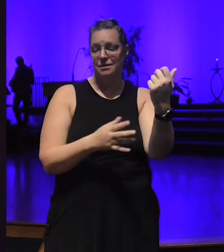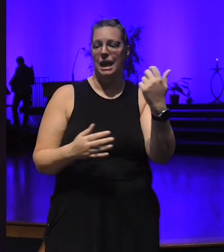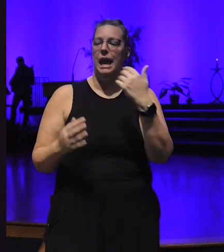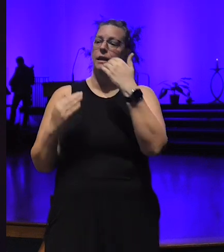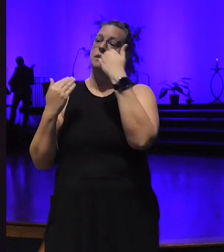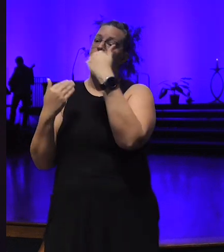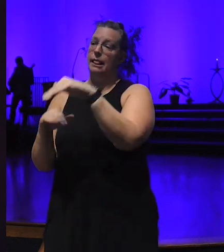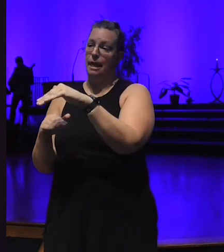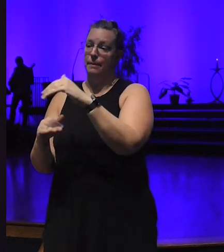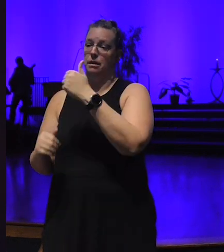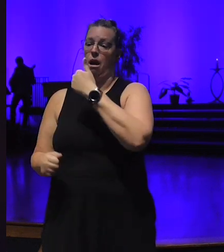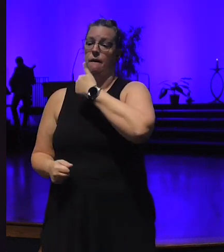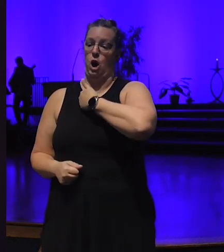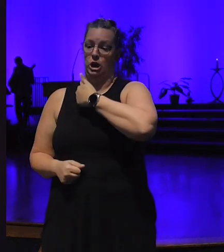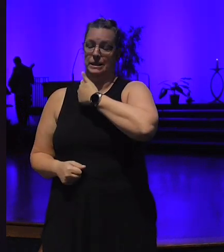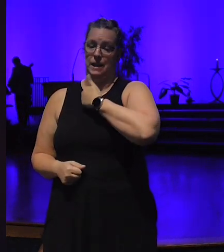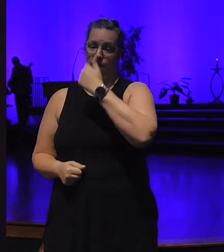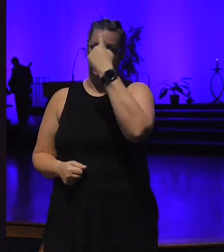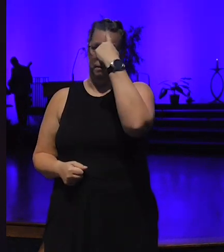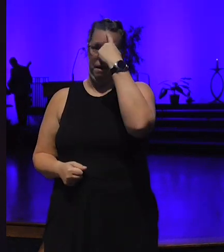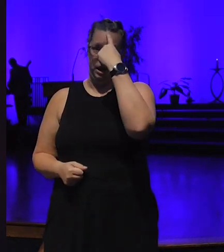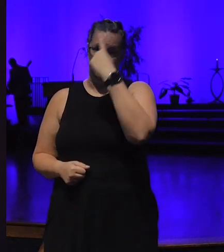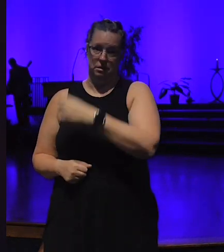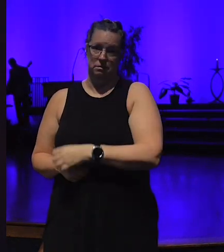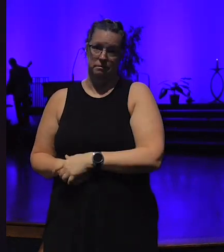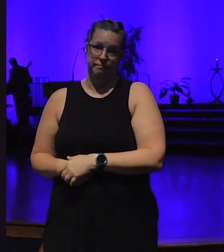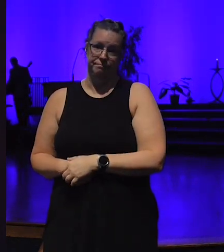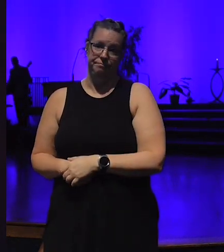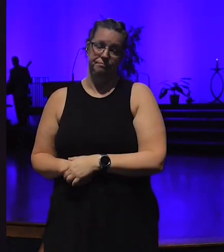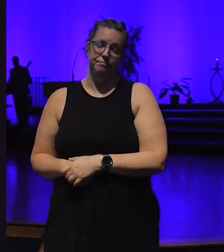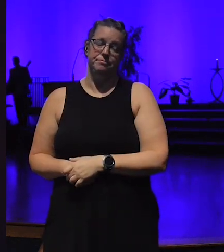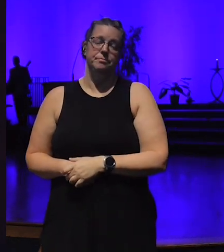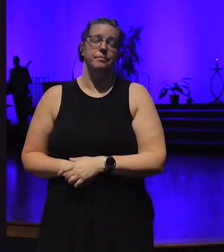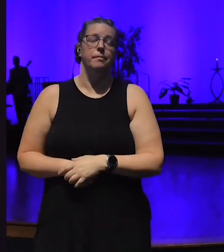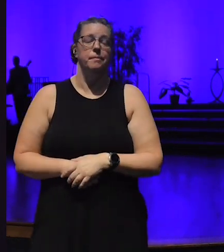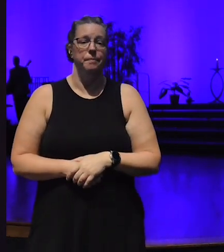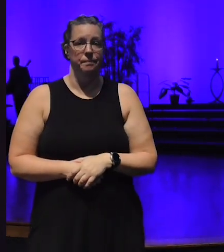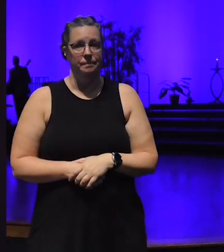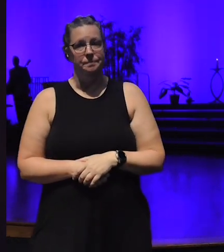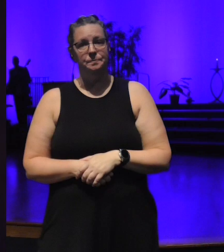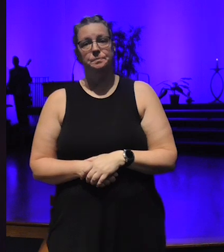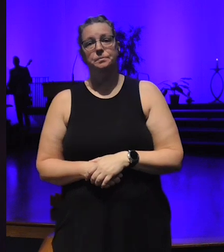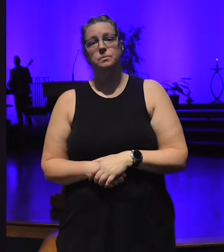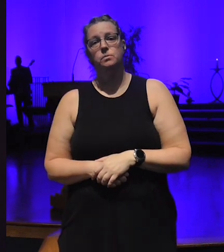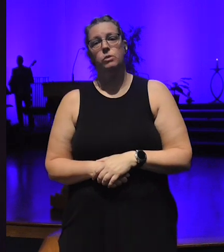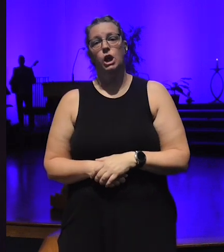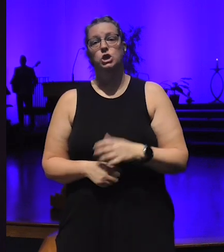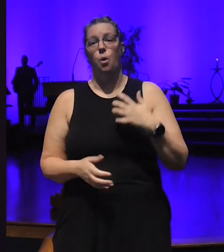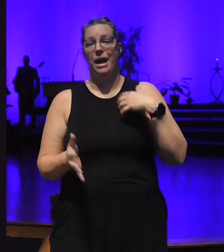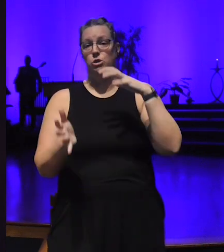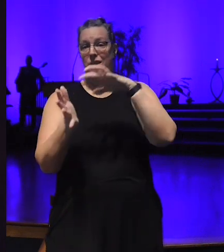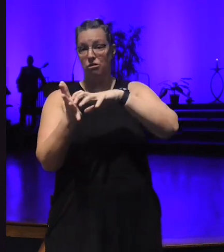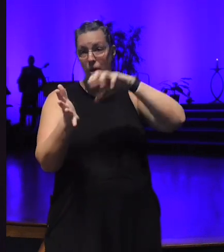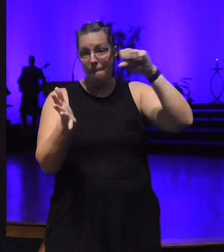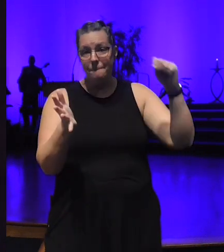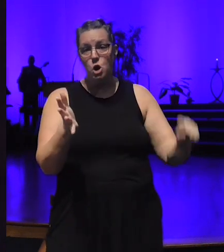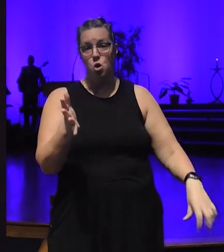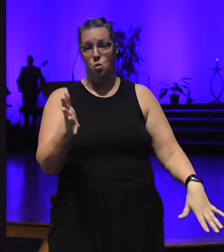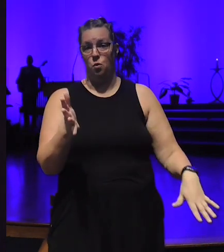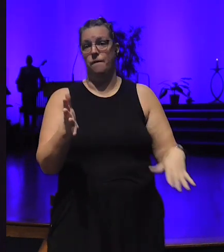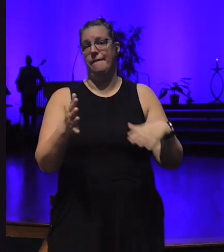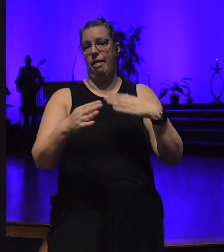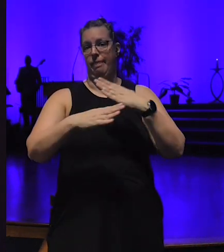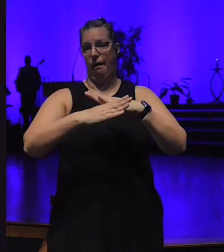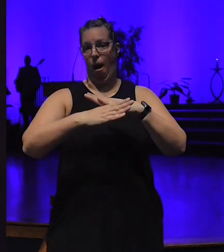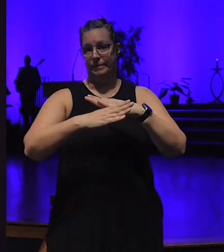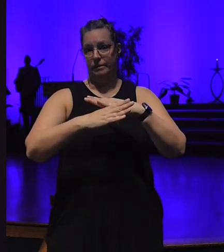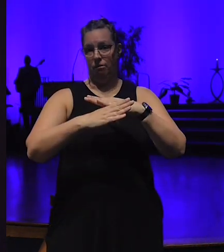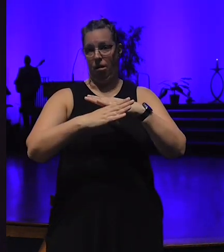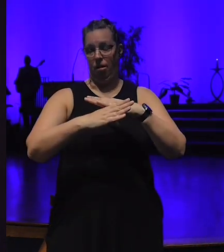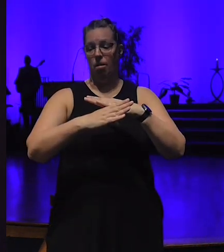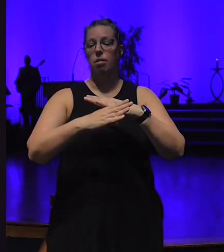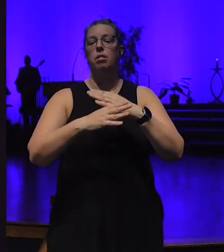placed upon ourselves in our own mind that as we remove the obstacle that we may indeed reconnect